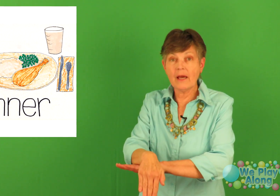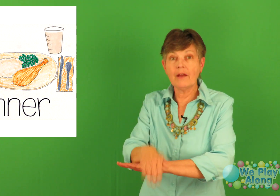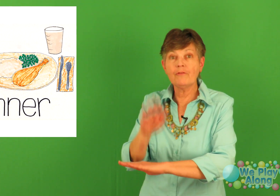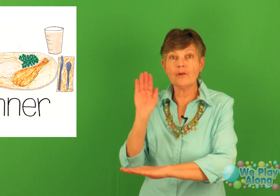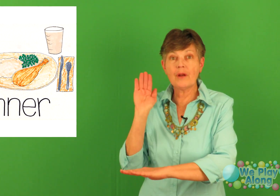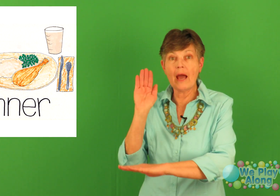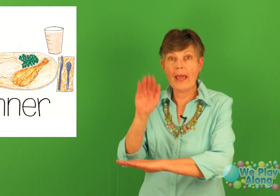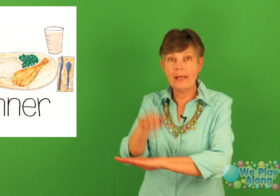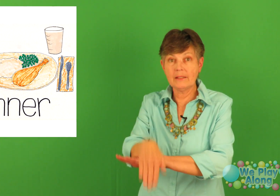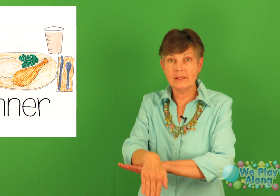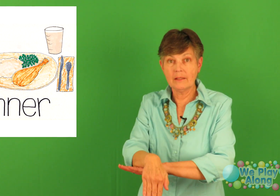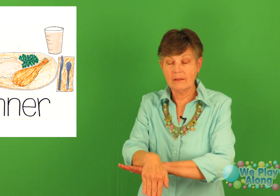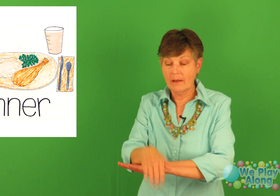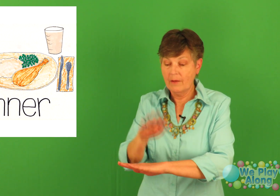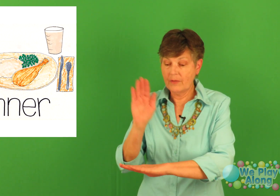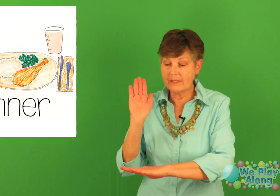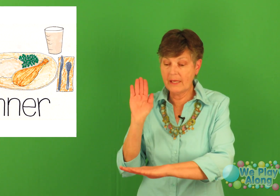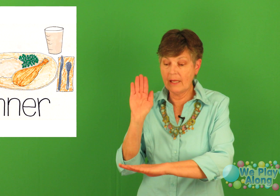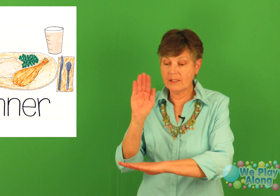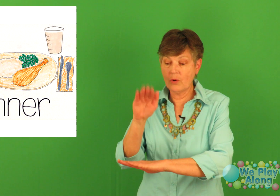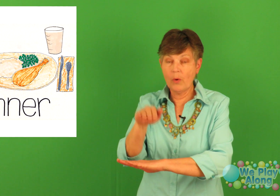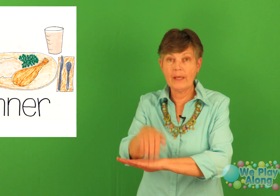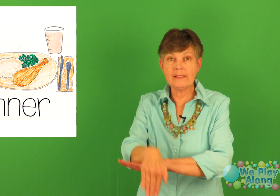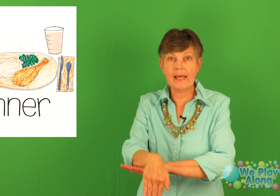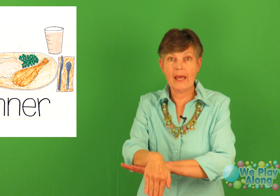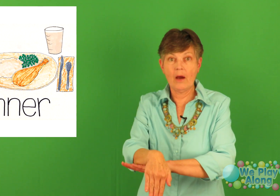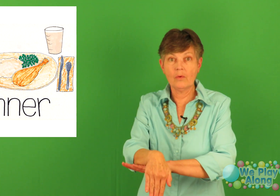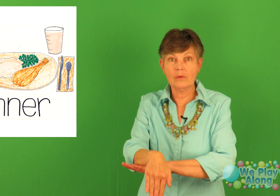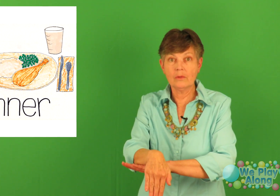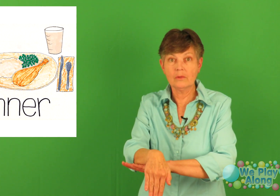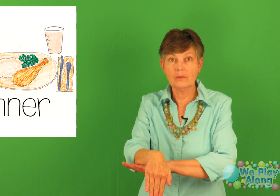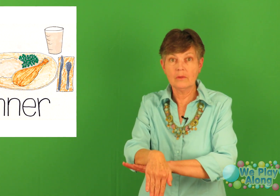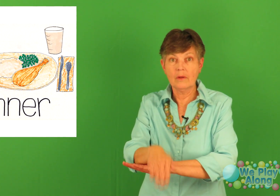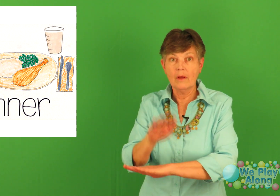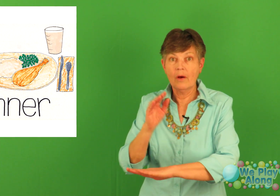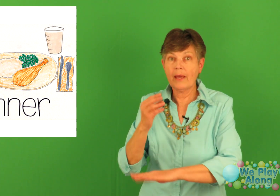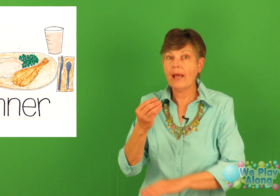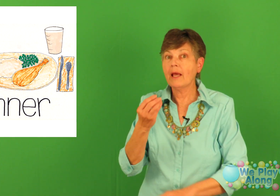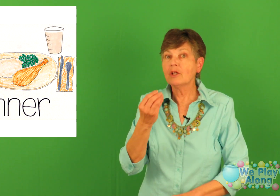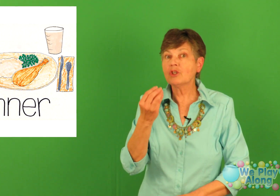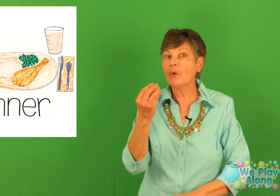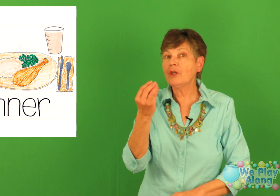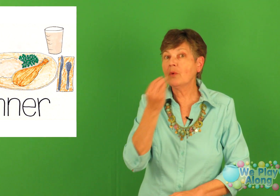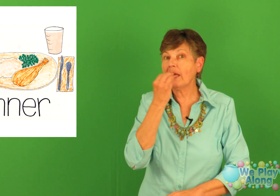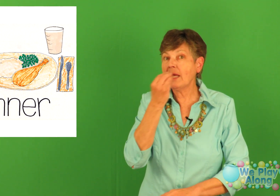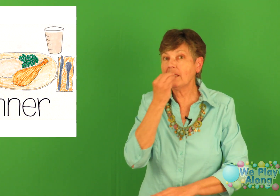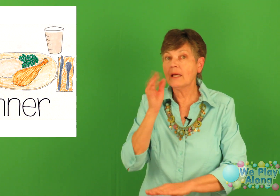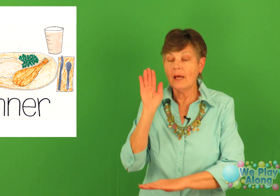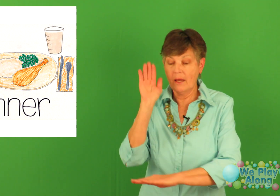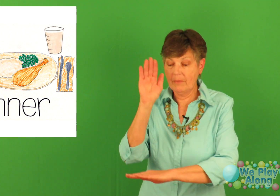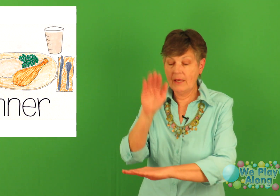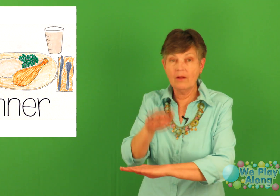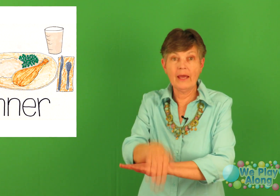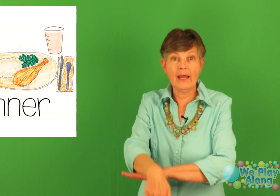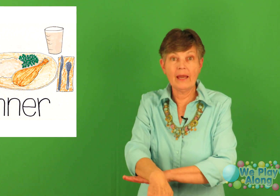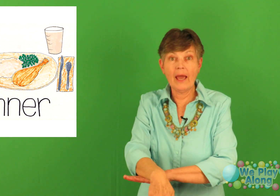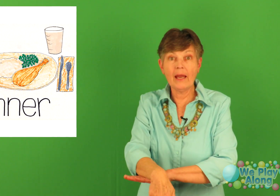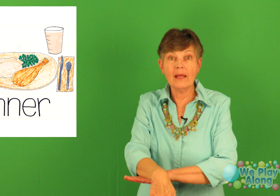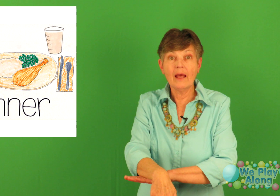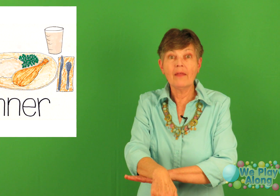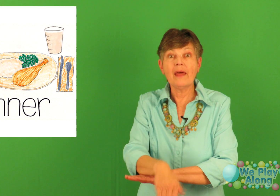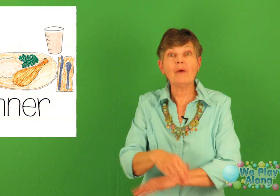sign for night the sun's going down okay so when you eat a meal at night that